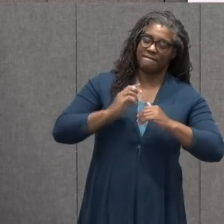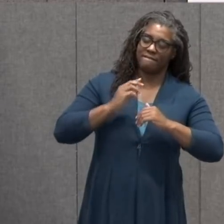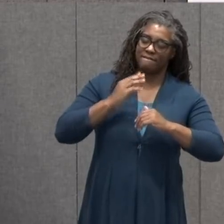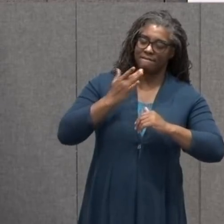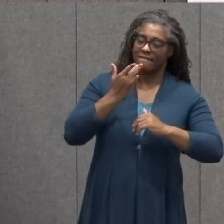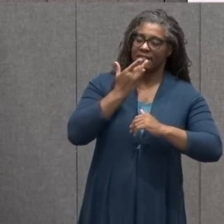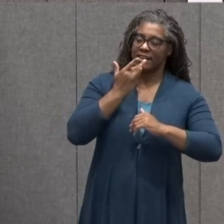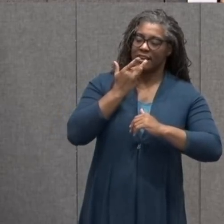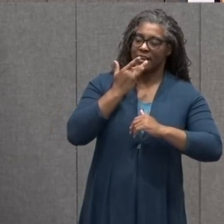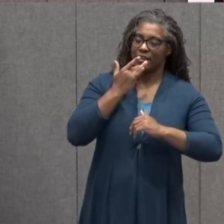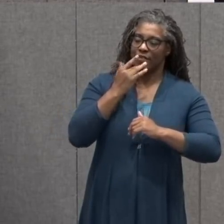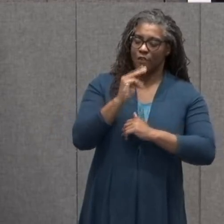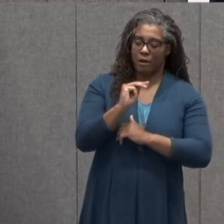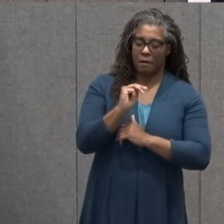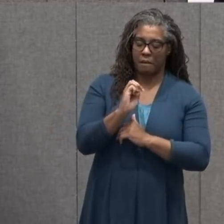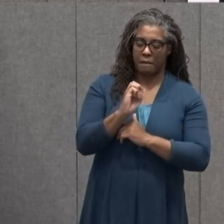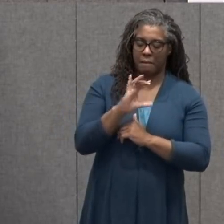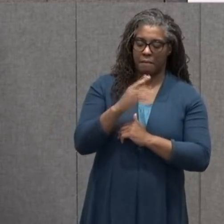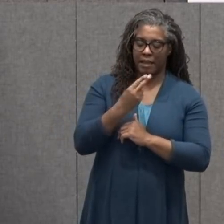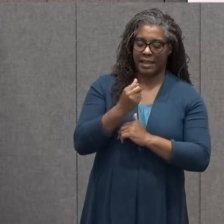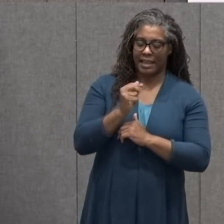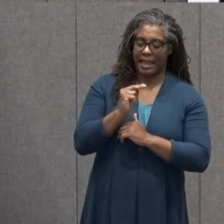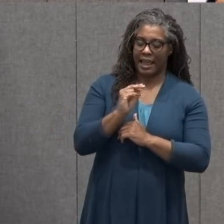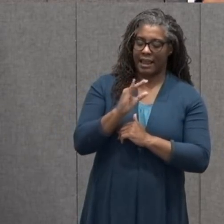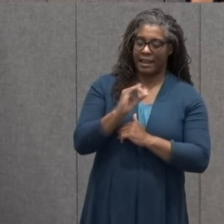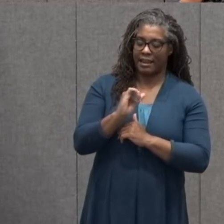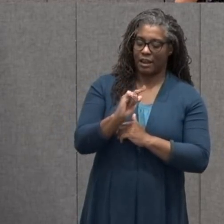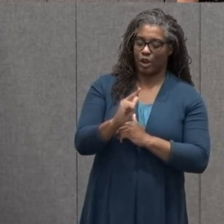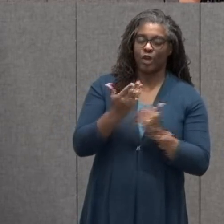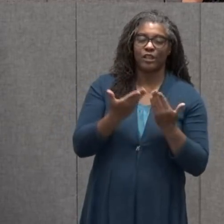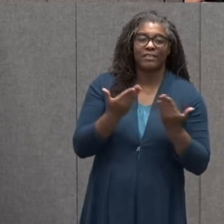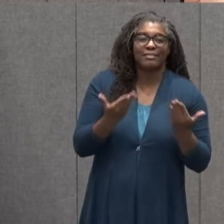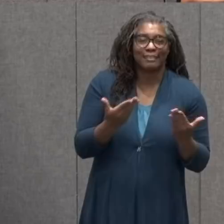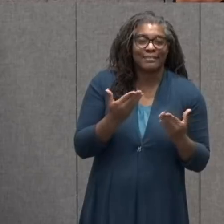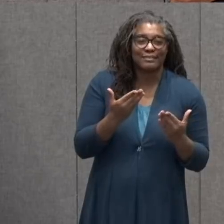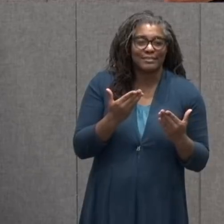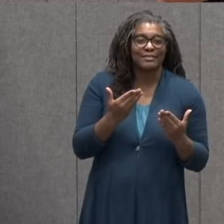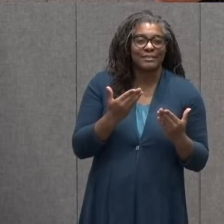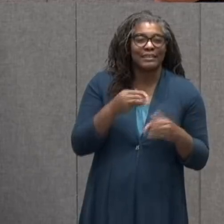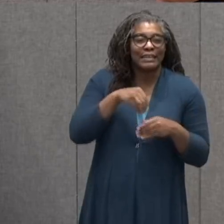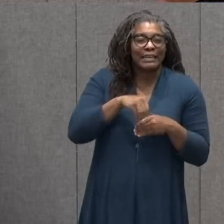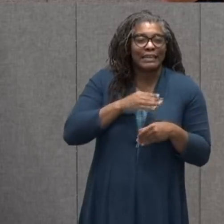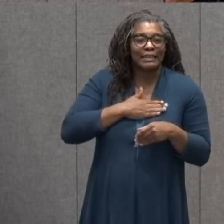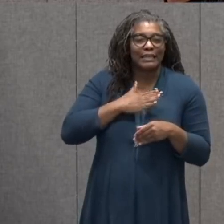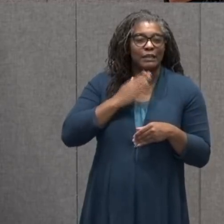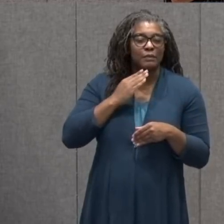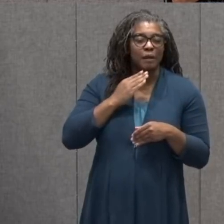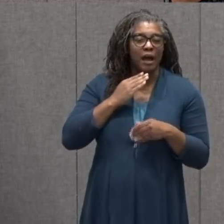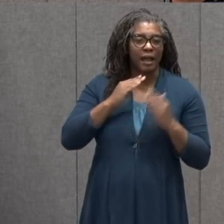So she got mechanical, so now, you get the points for that. - Oh, so I get a point. The point.